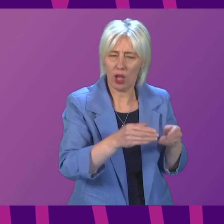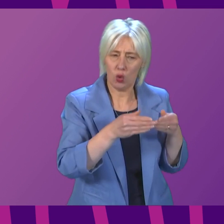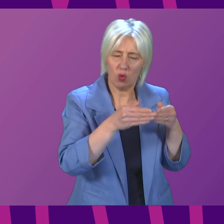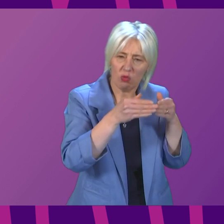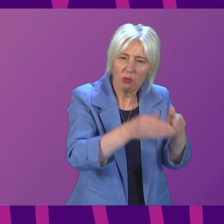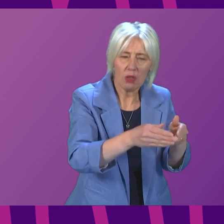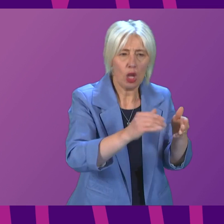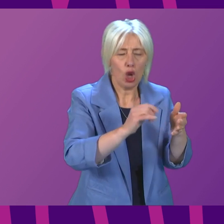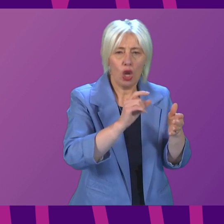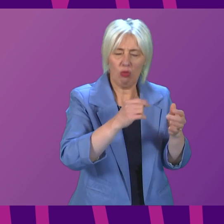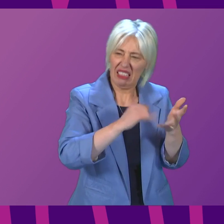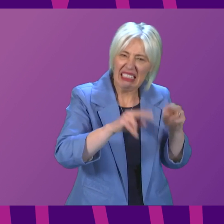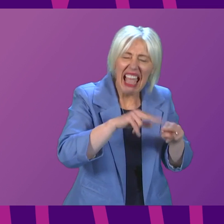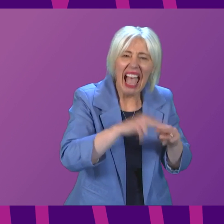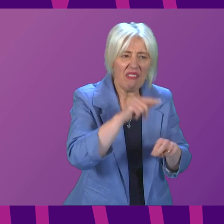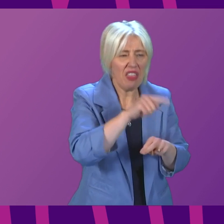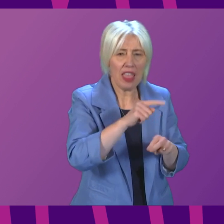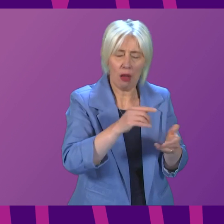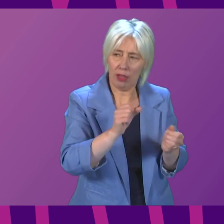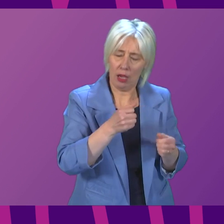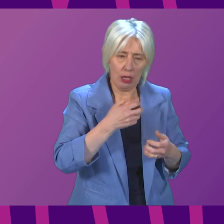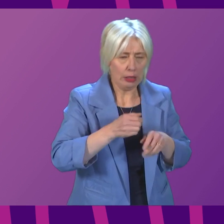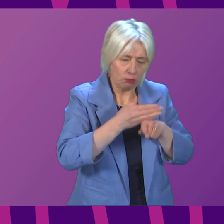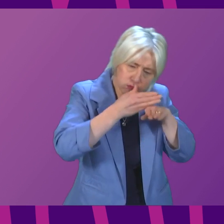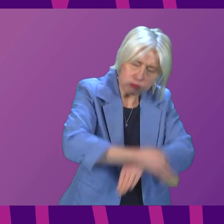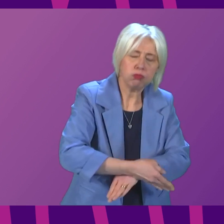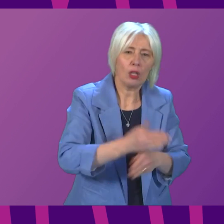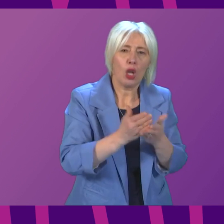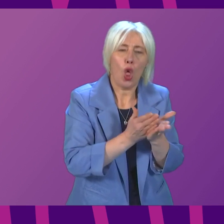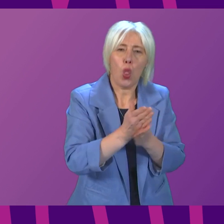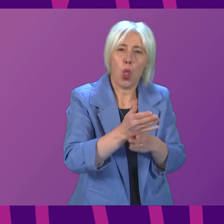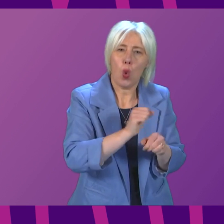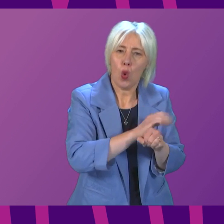CalMac, who have strived to deliver lifeline services throughout the pandemic in challenging circumstances.